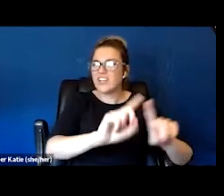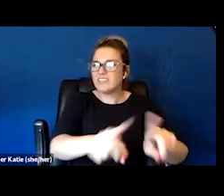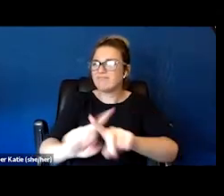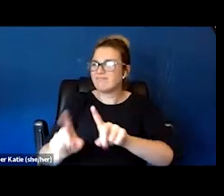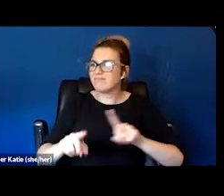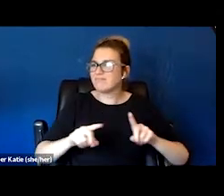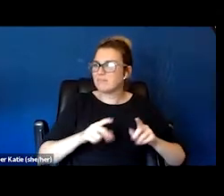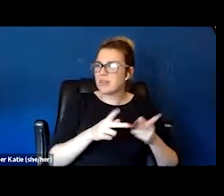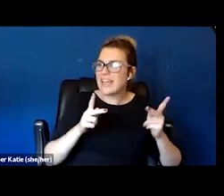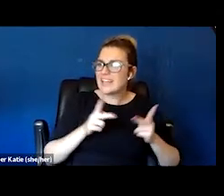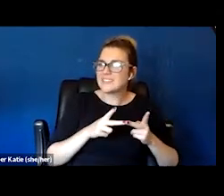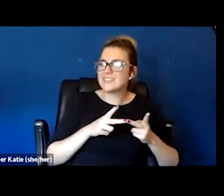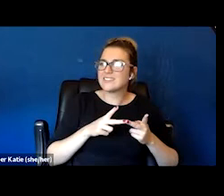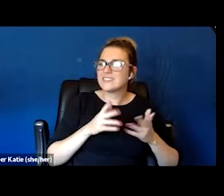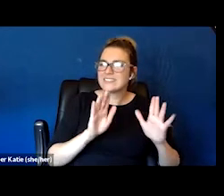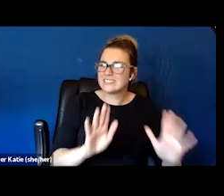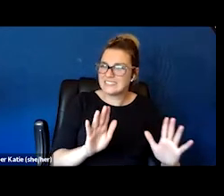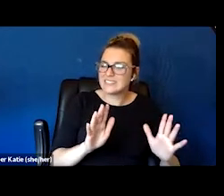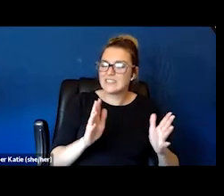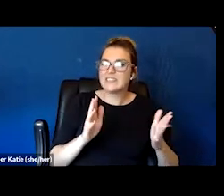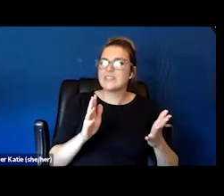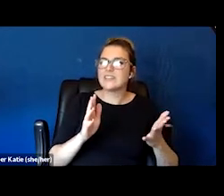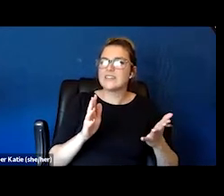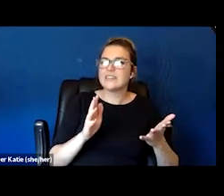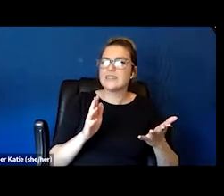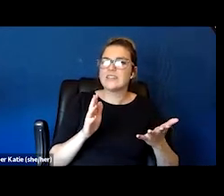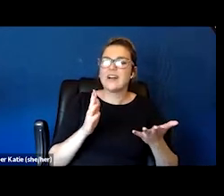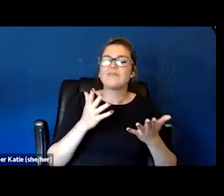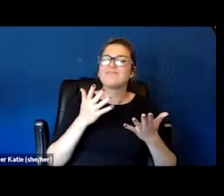Because of all of that, there's much more subjectivity, which leaves a lot more room